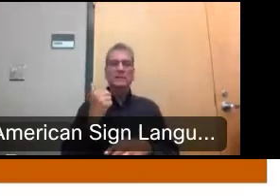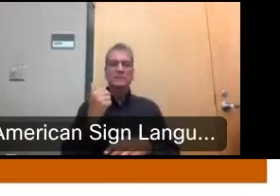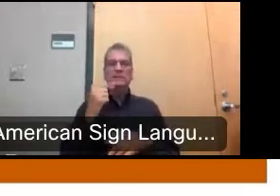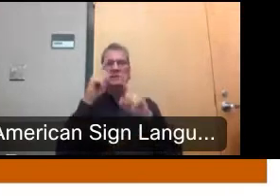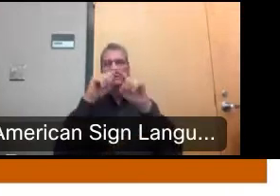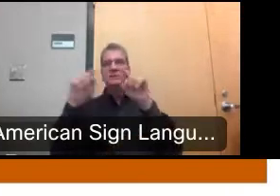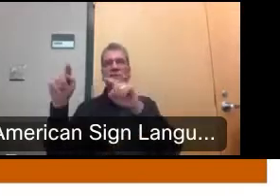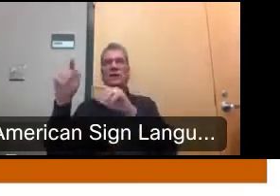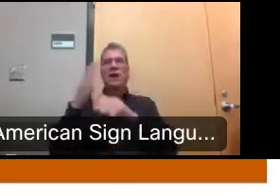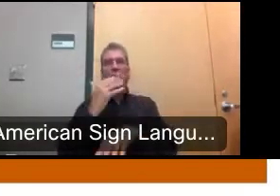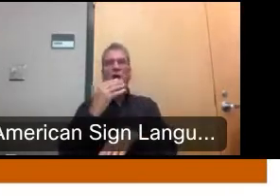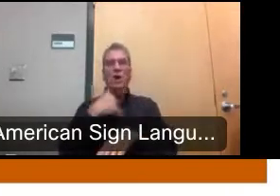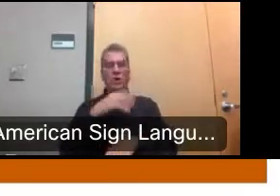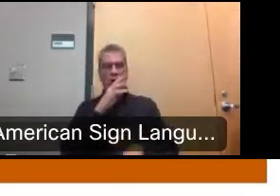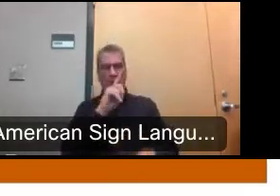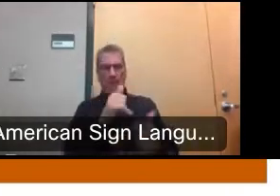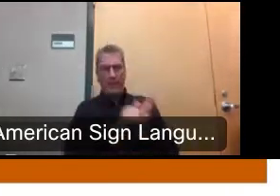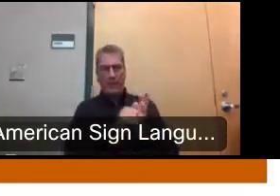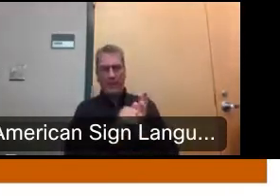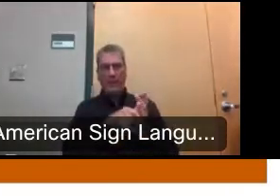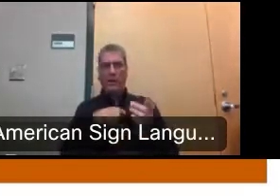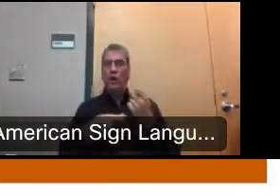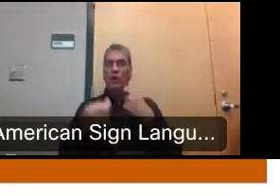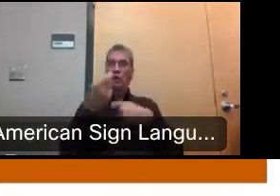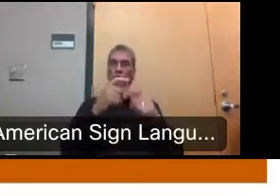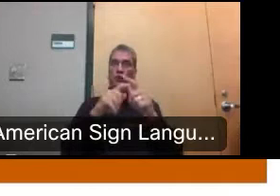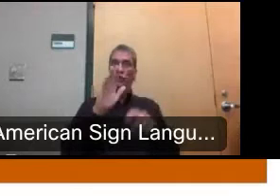we were talking about that a lot. When we changed it to your buzzed is they're